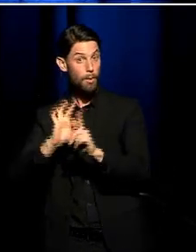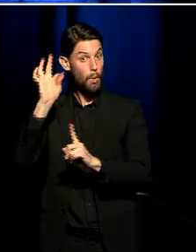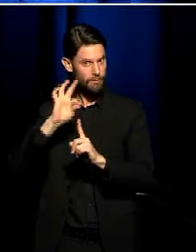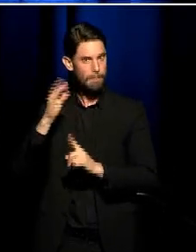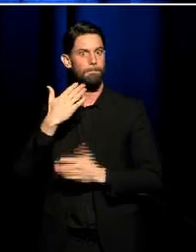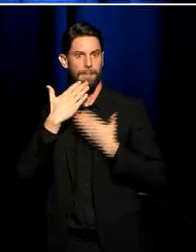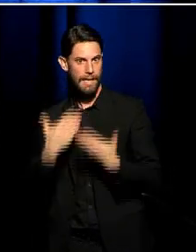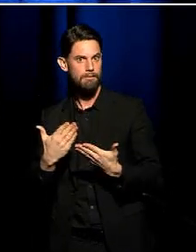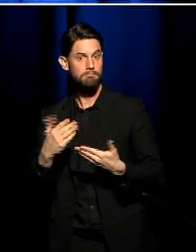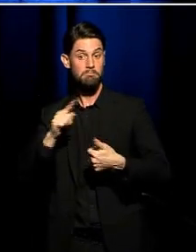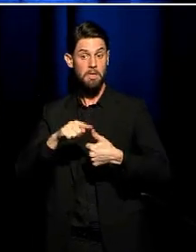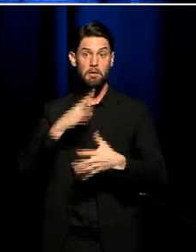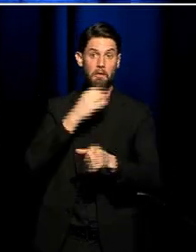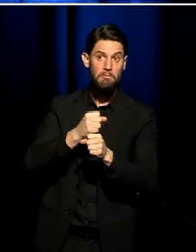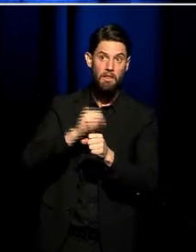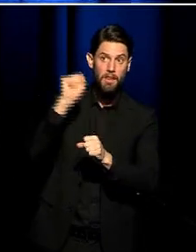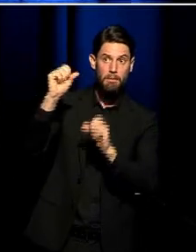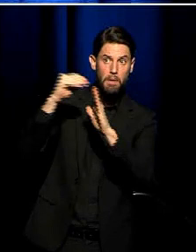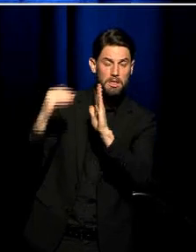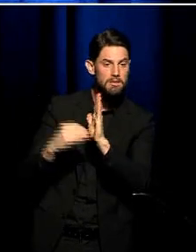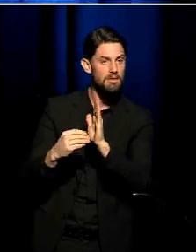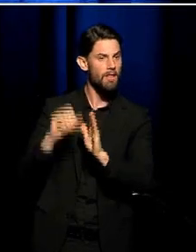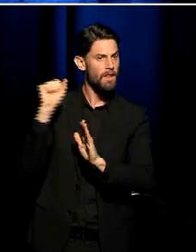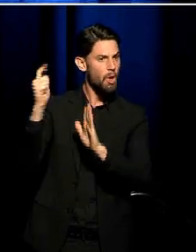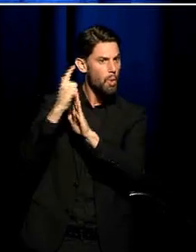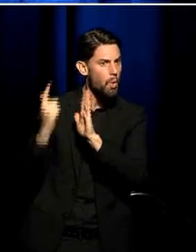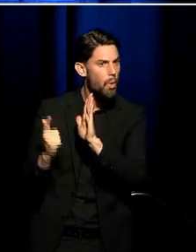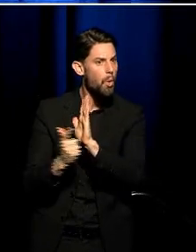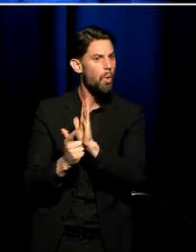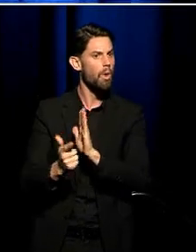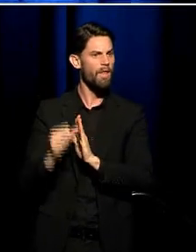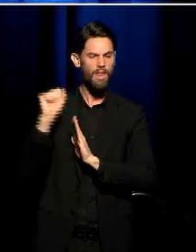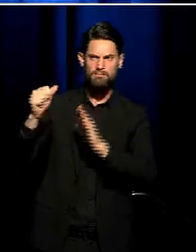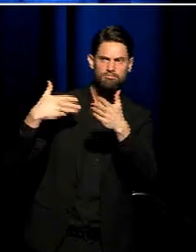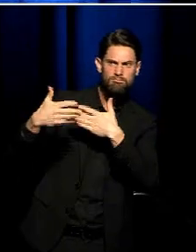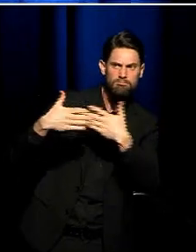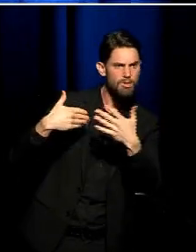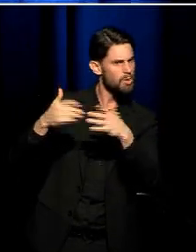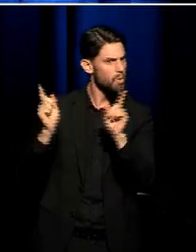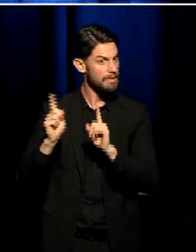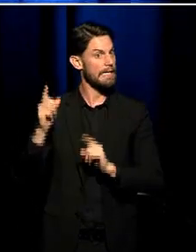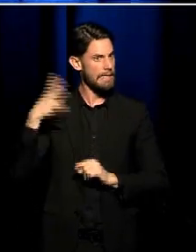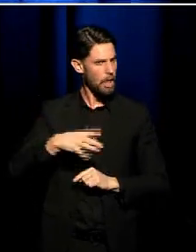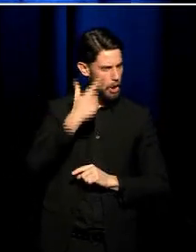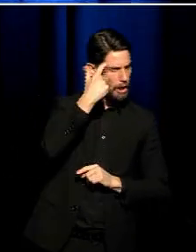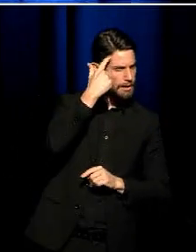policy, legislative, administrative or structural reforms. We direct you, for the